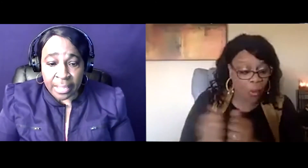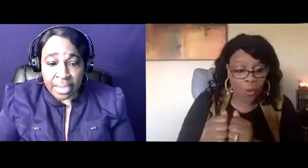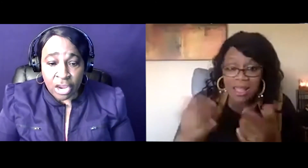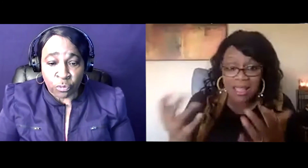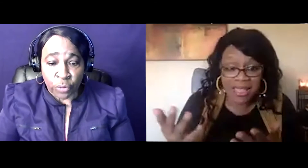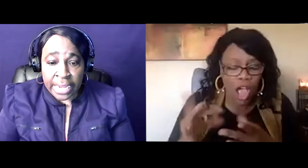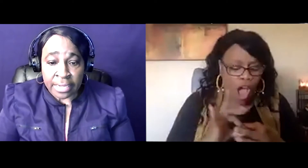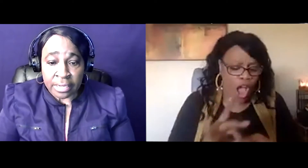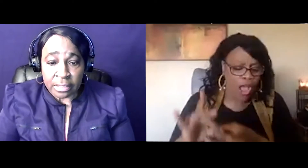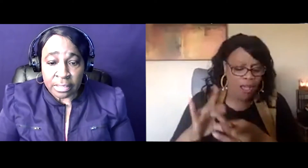Ring